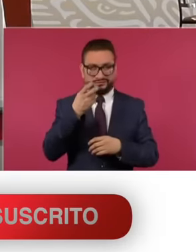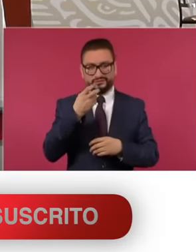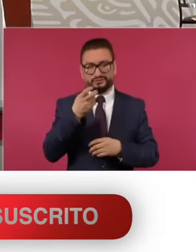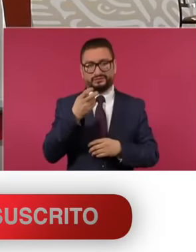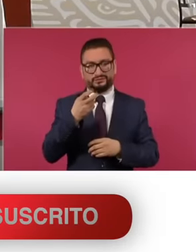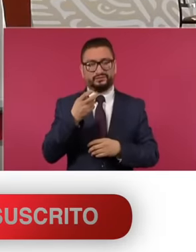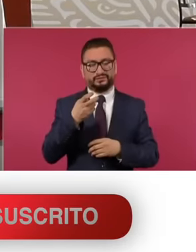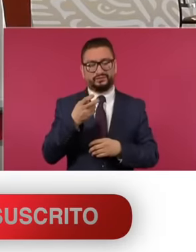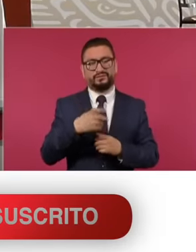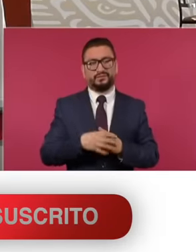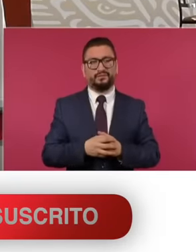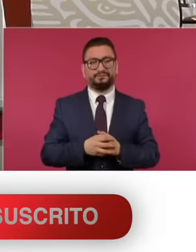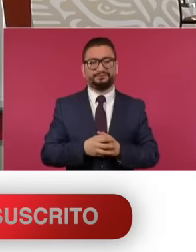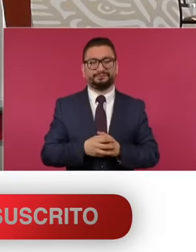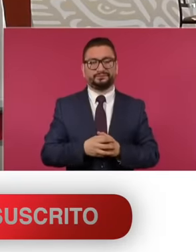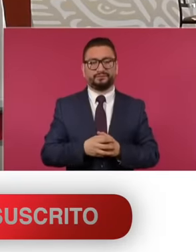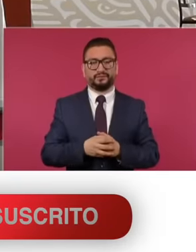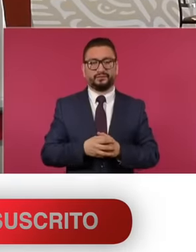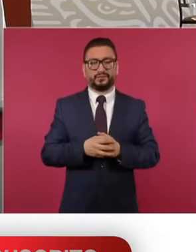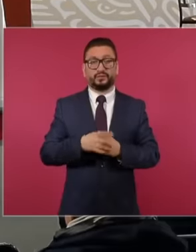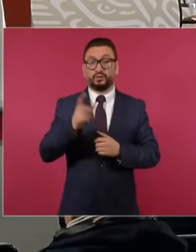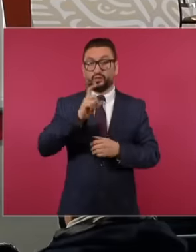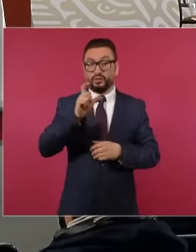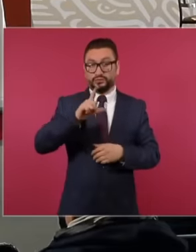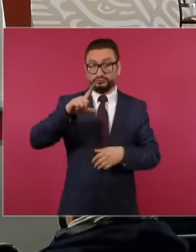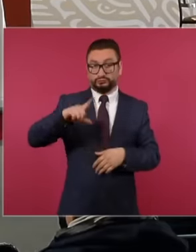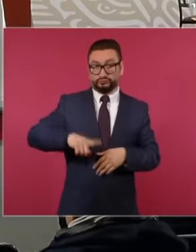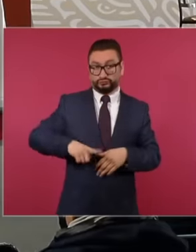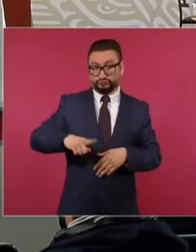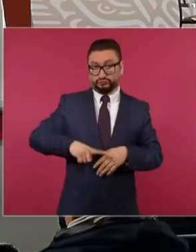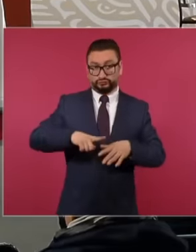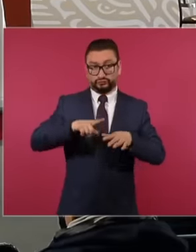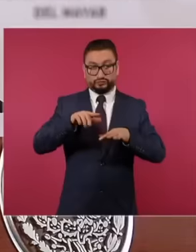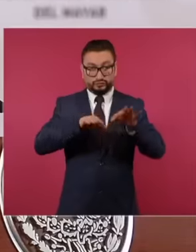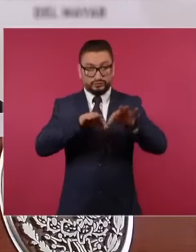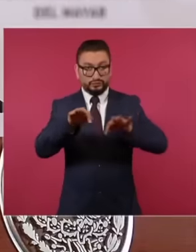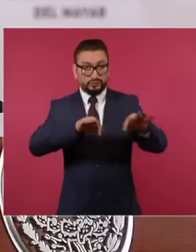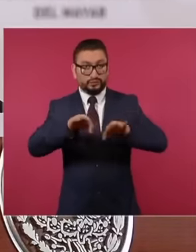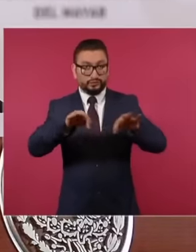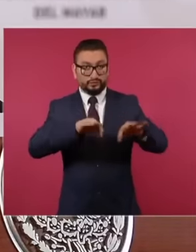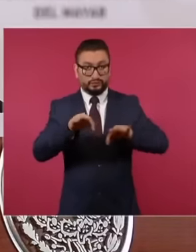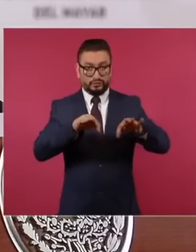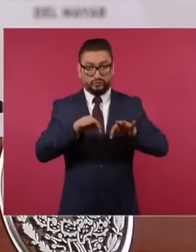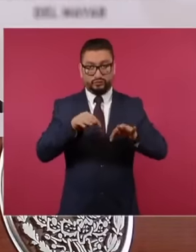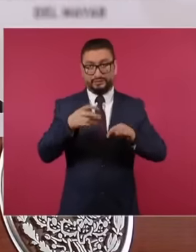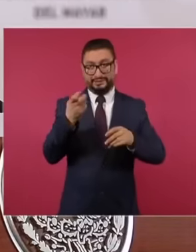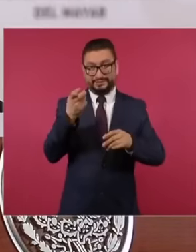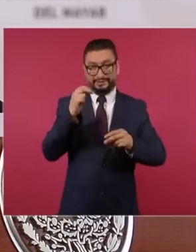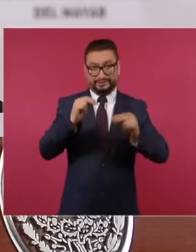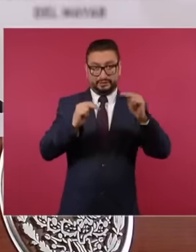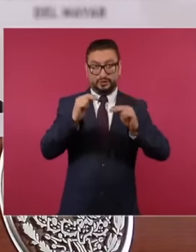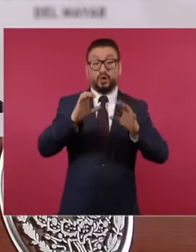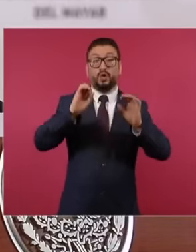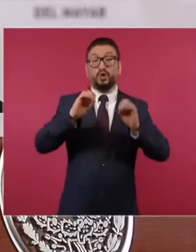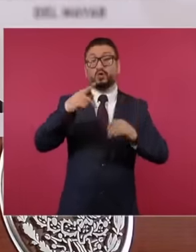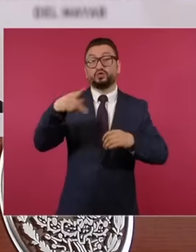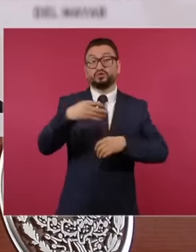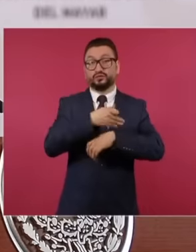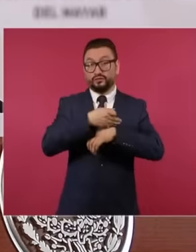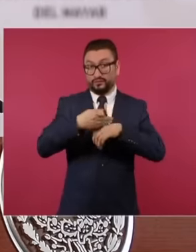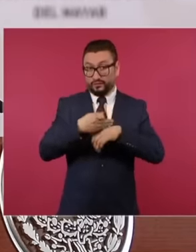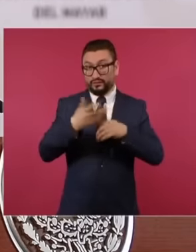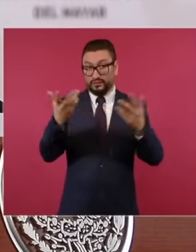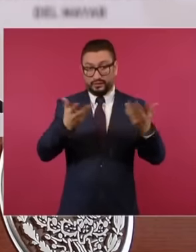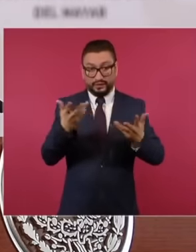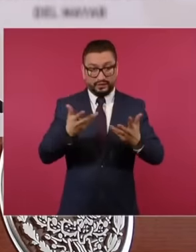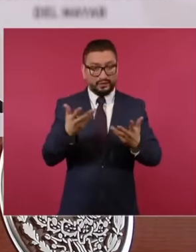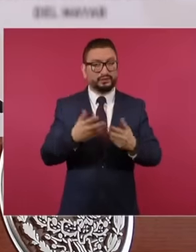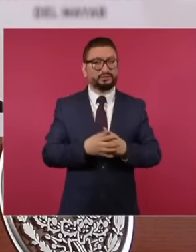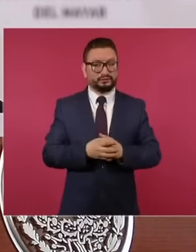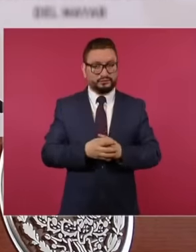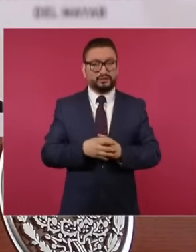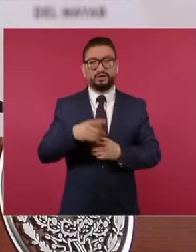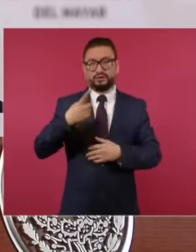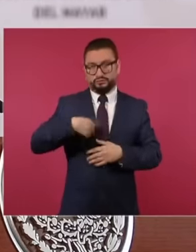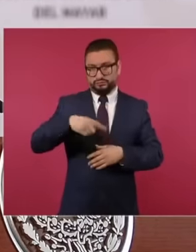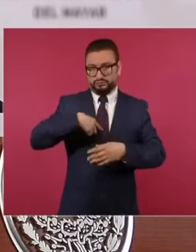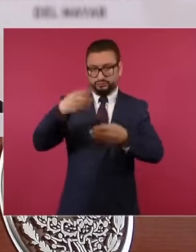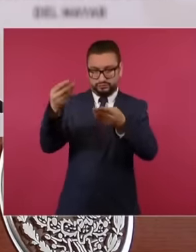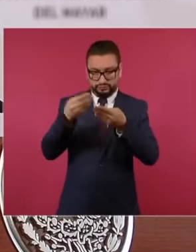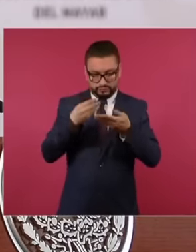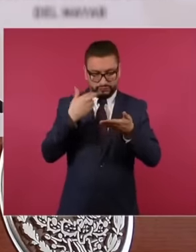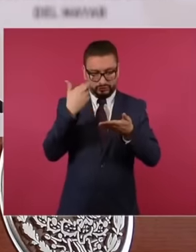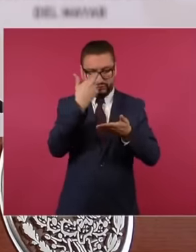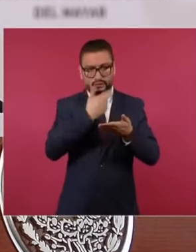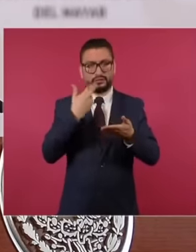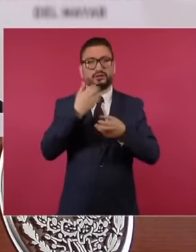public servants, this person or their relatives have analyzed the information